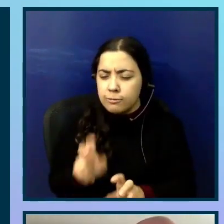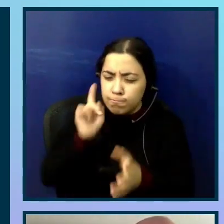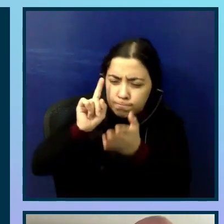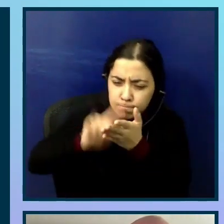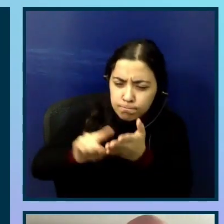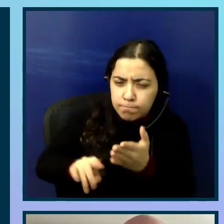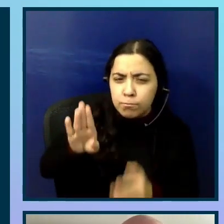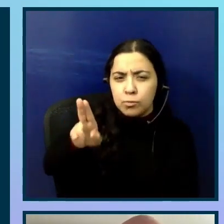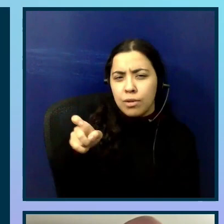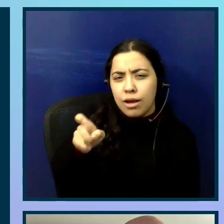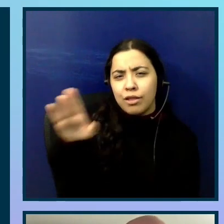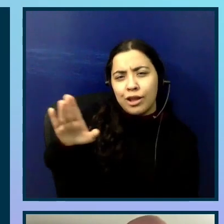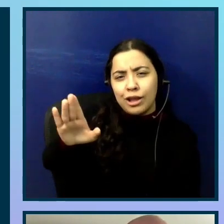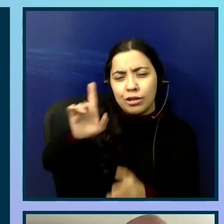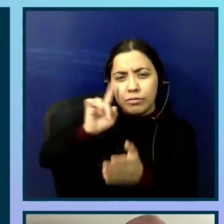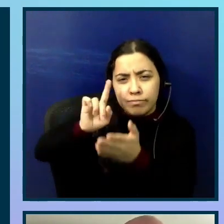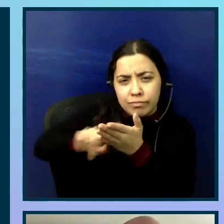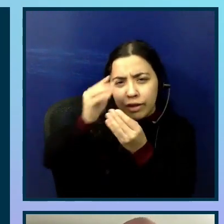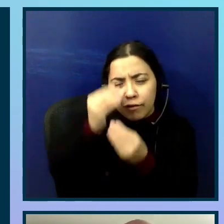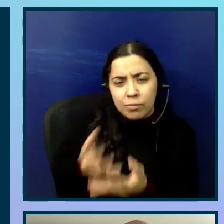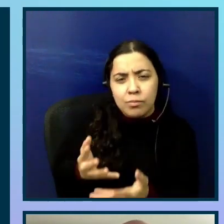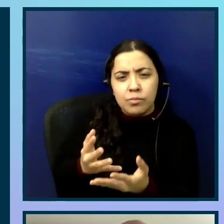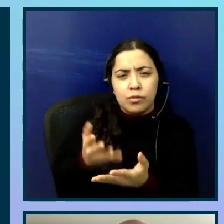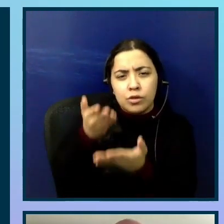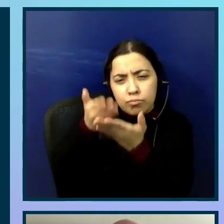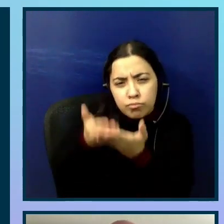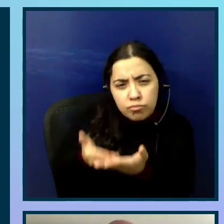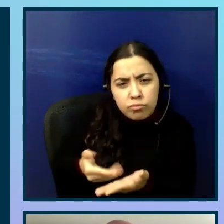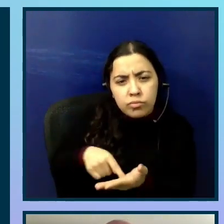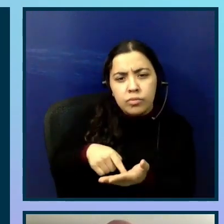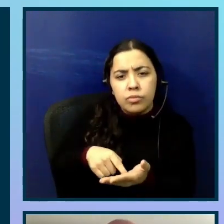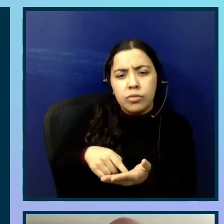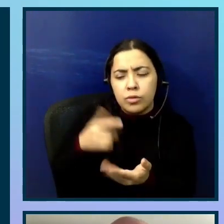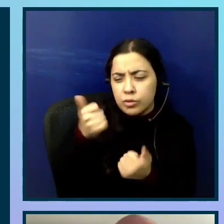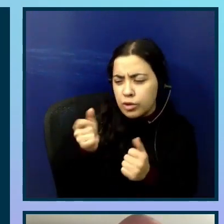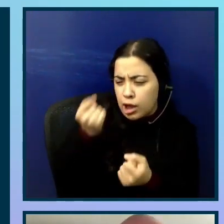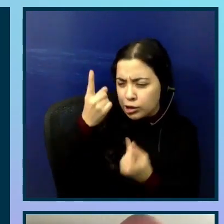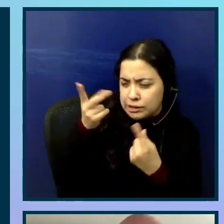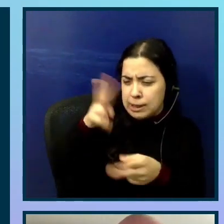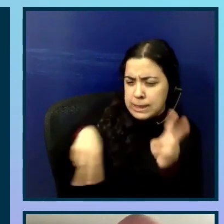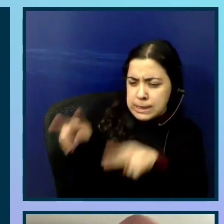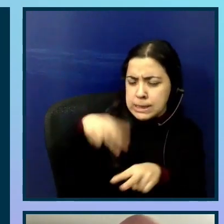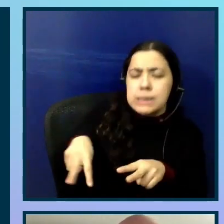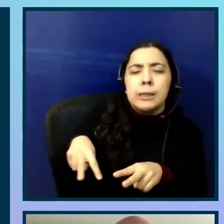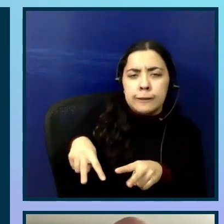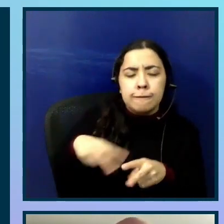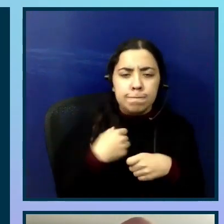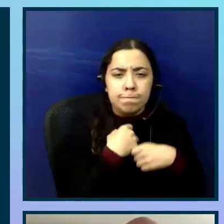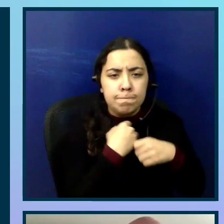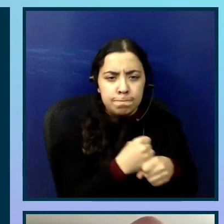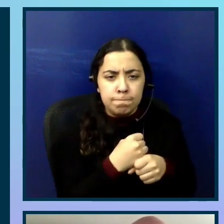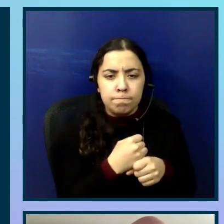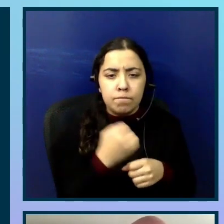and particularly when we were doing things like procurement. Because if you hire as BBC, does hire more disabled people